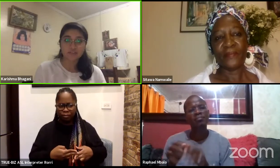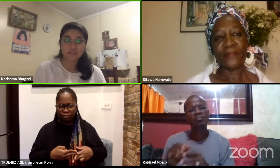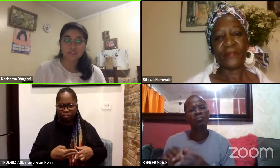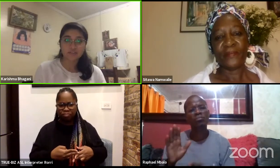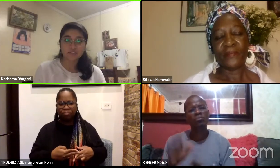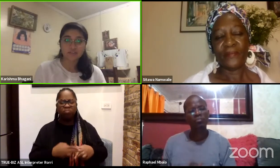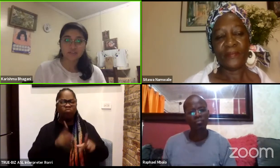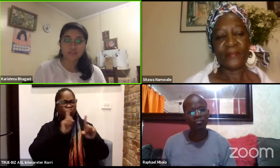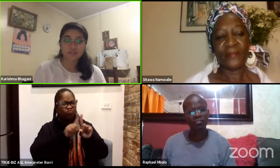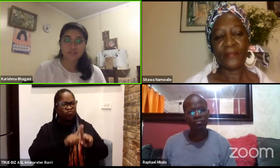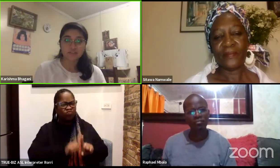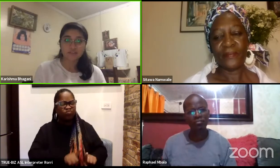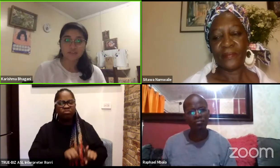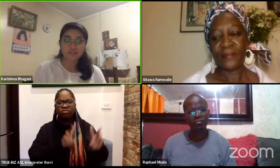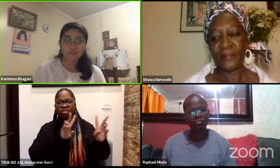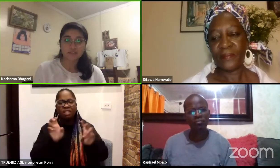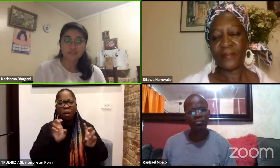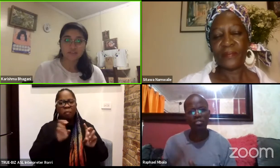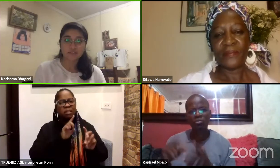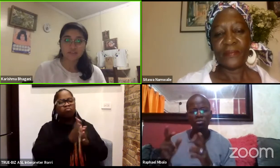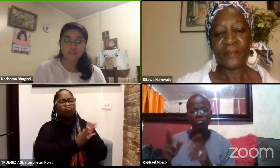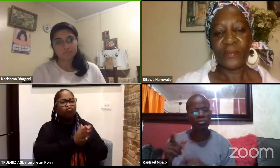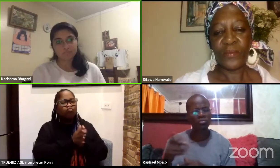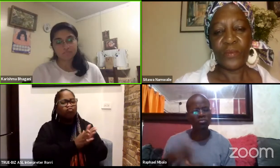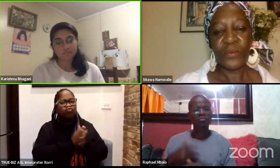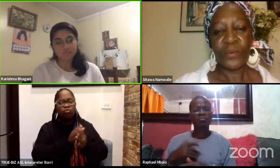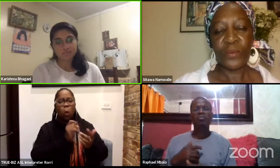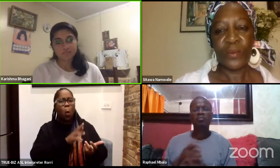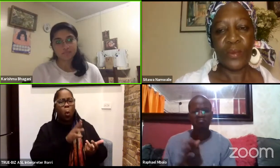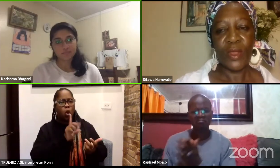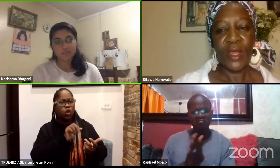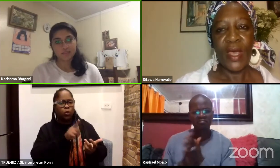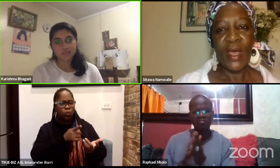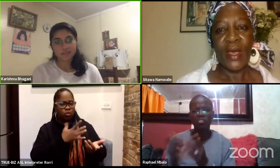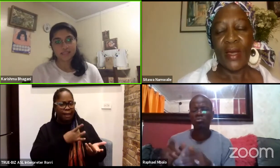What topics do you like , or do you performing or presenting about, and why?